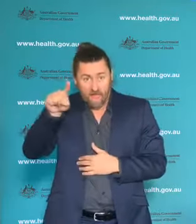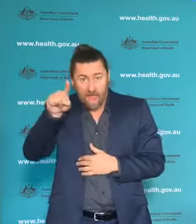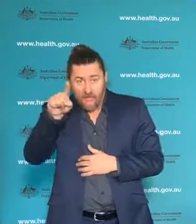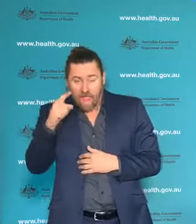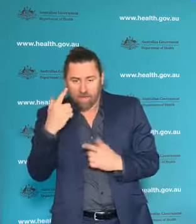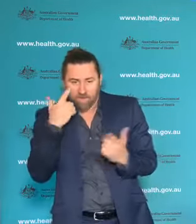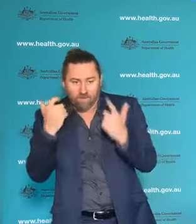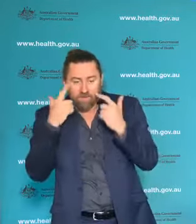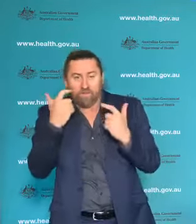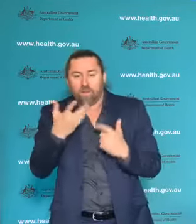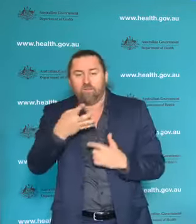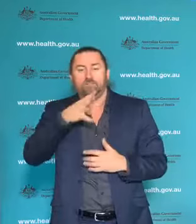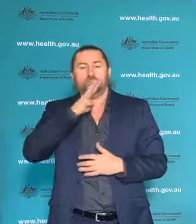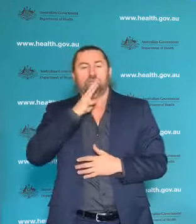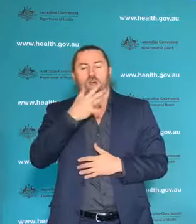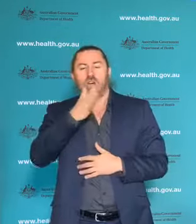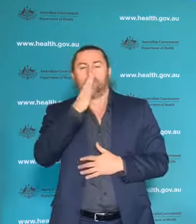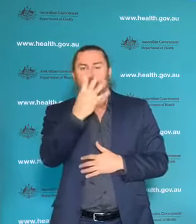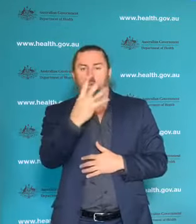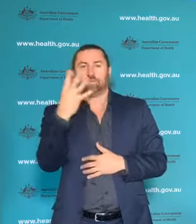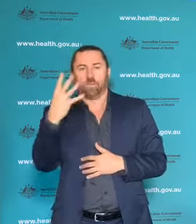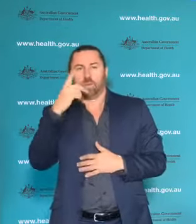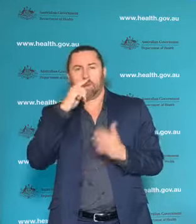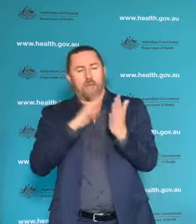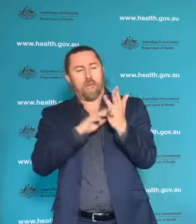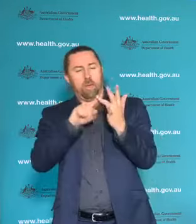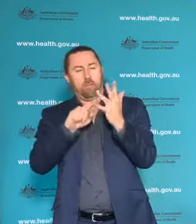who attended the Mounties Club in the Western Sydney suburb